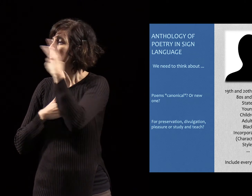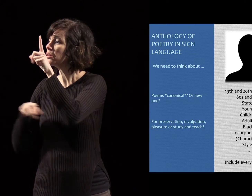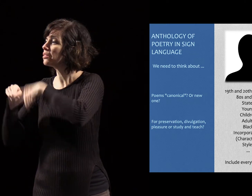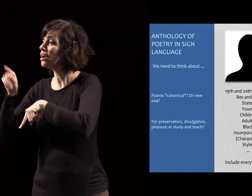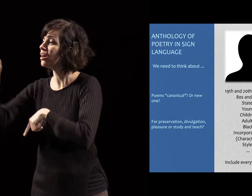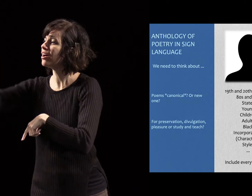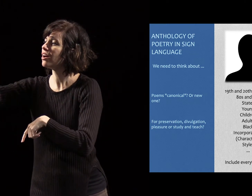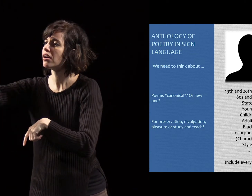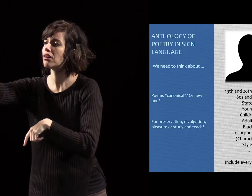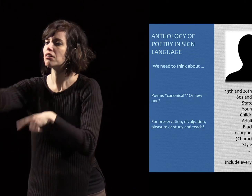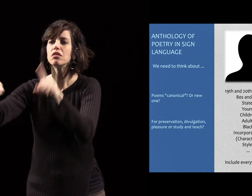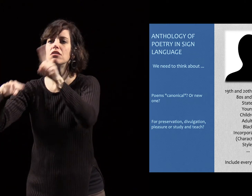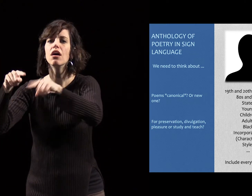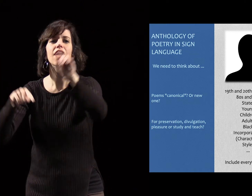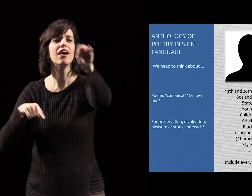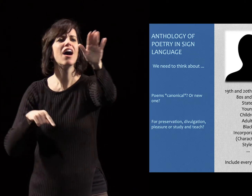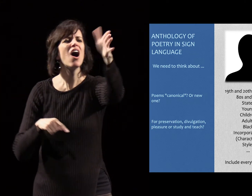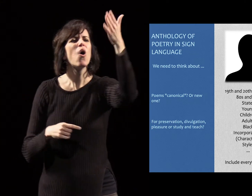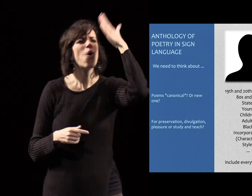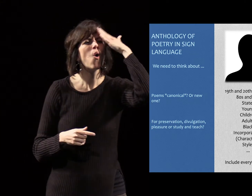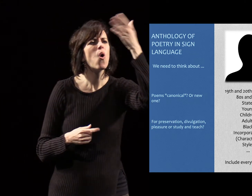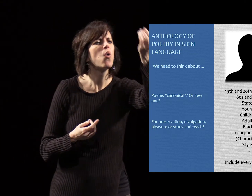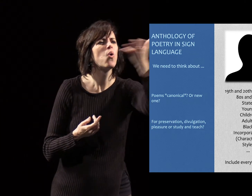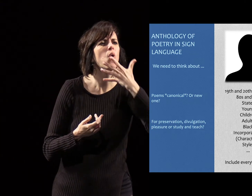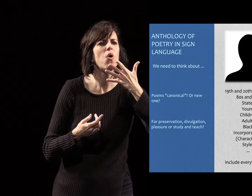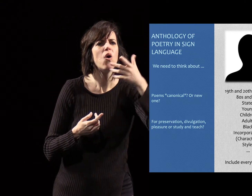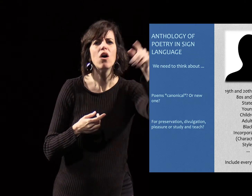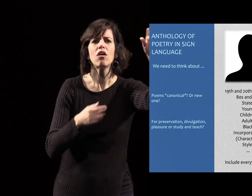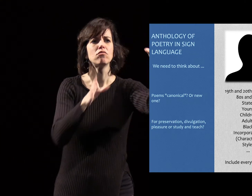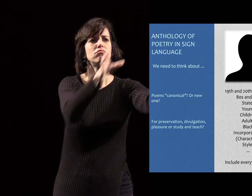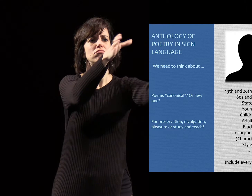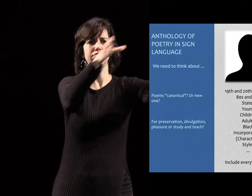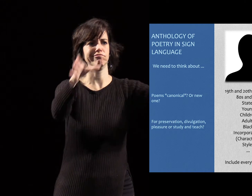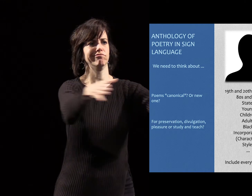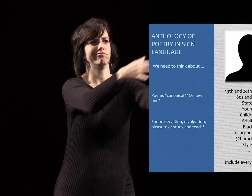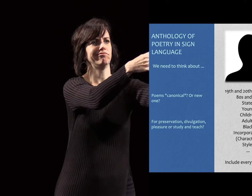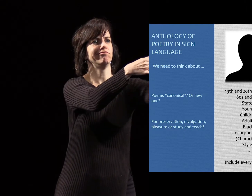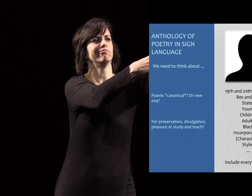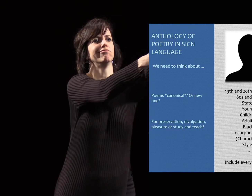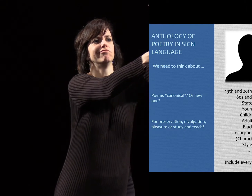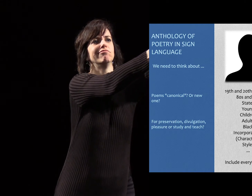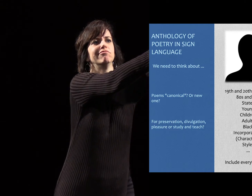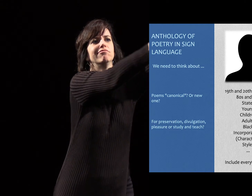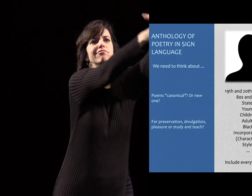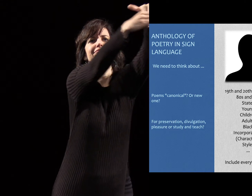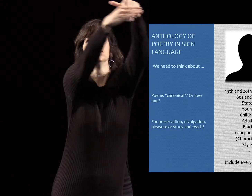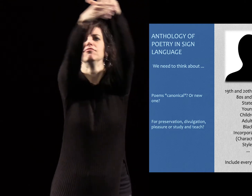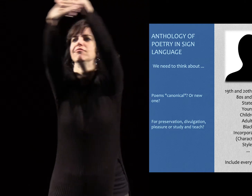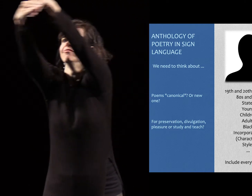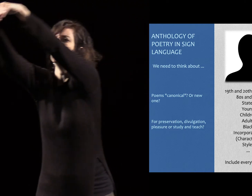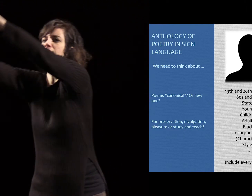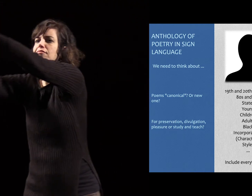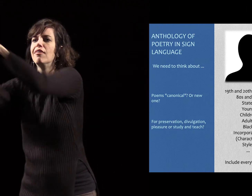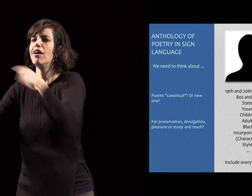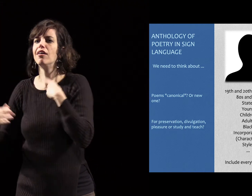but I can't see into everyone's thought process and own knowledge.